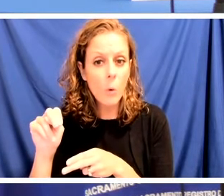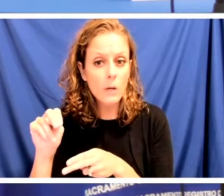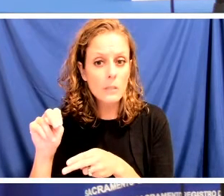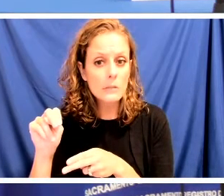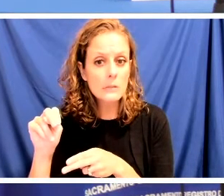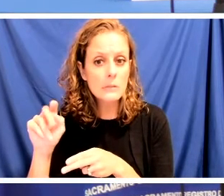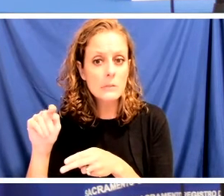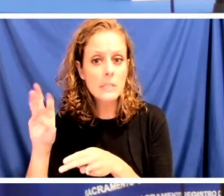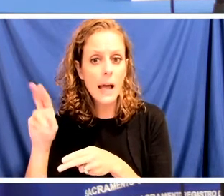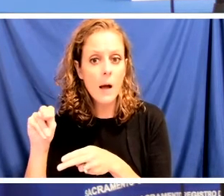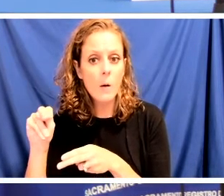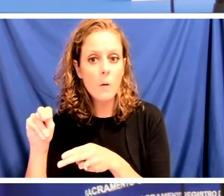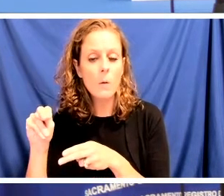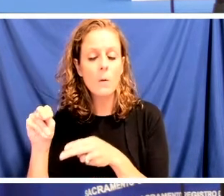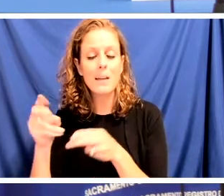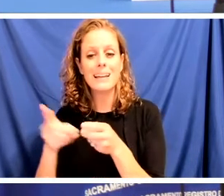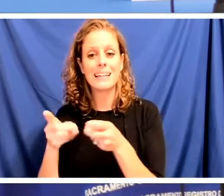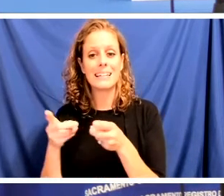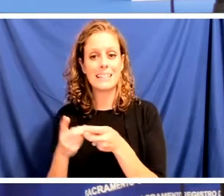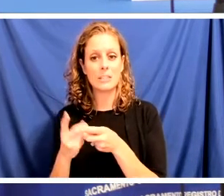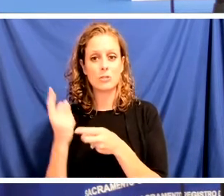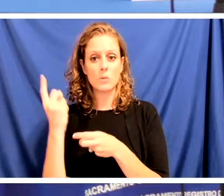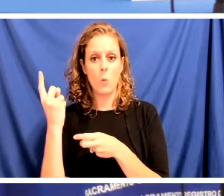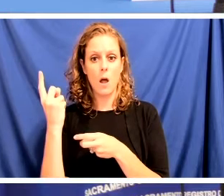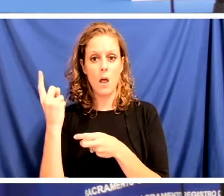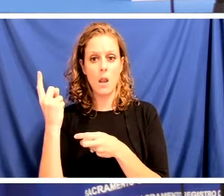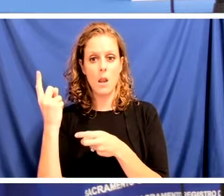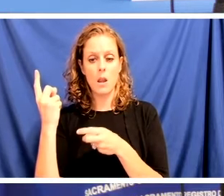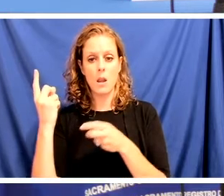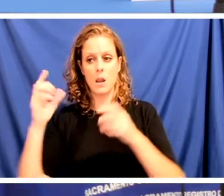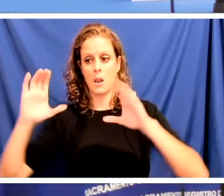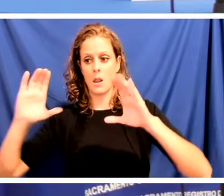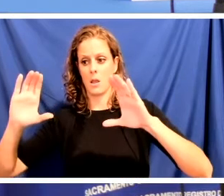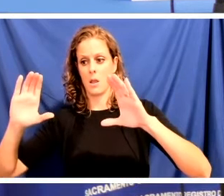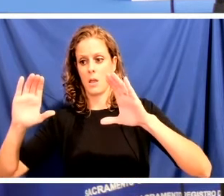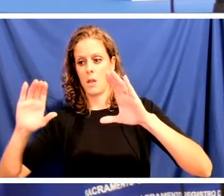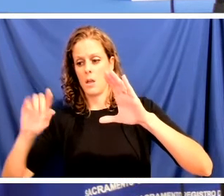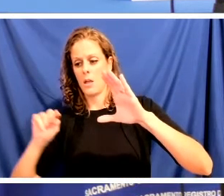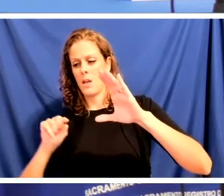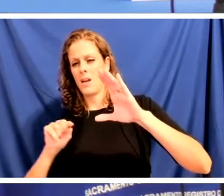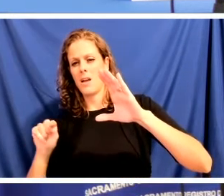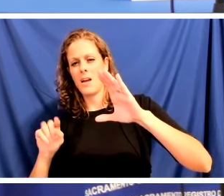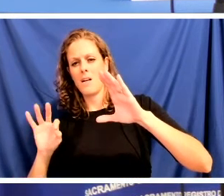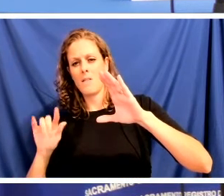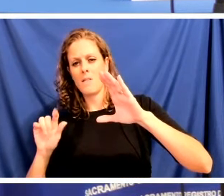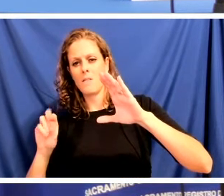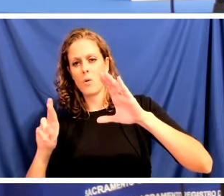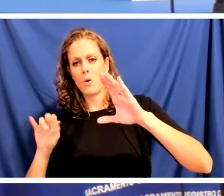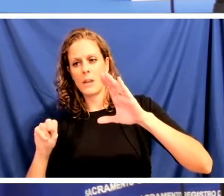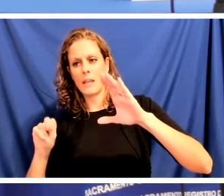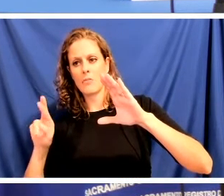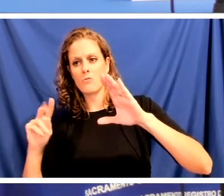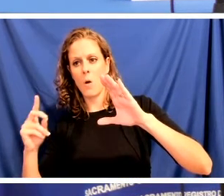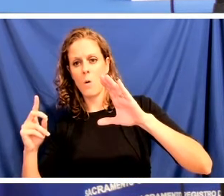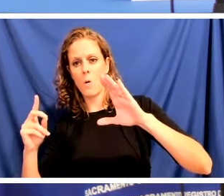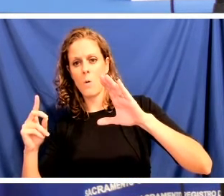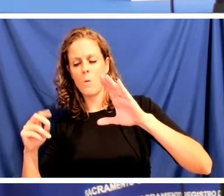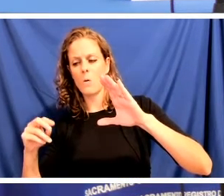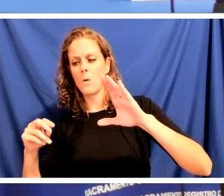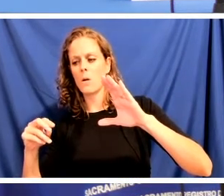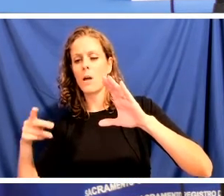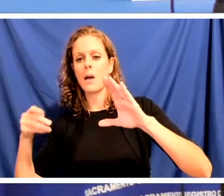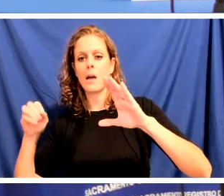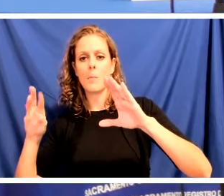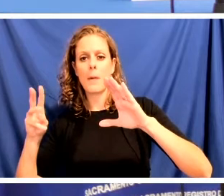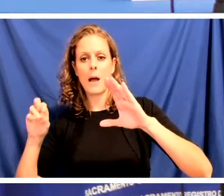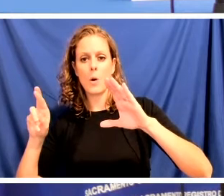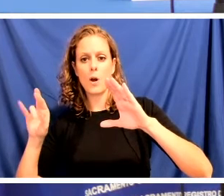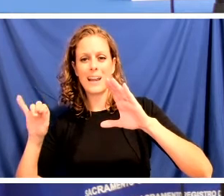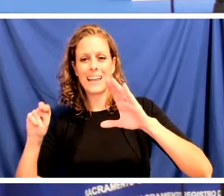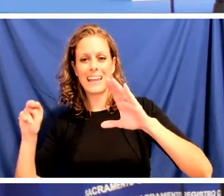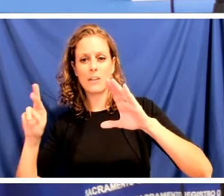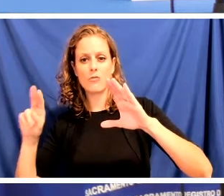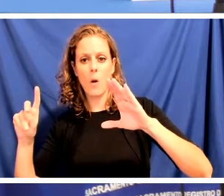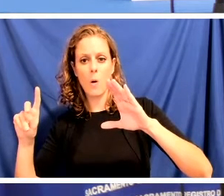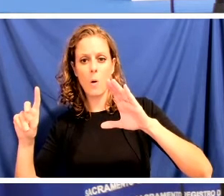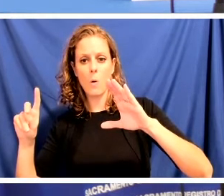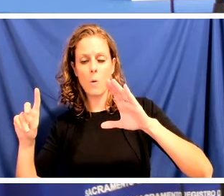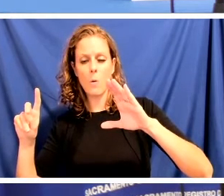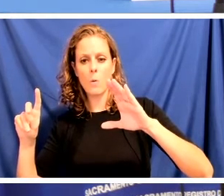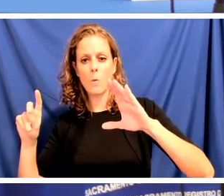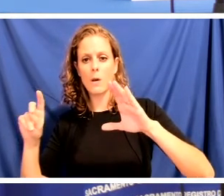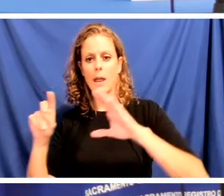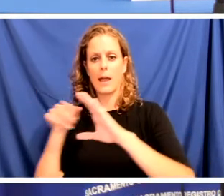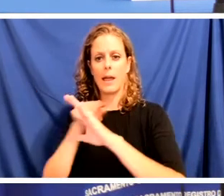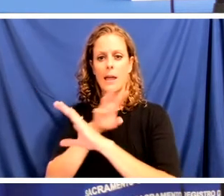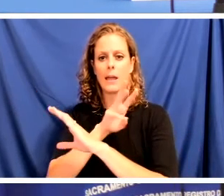SacGov: district, one on the North side of basically in the north side of floren road and east of power in road and west of what avenue and.